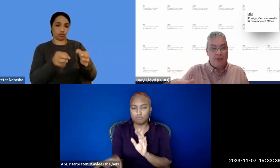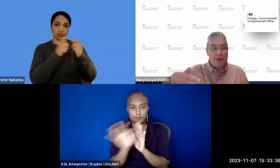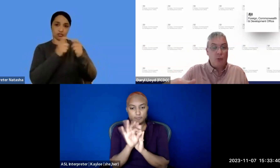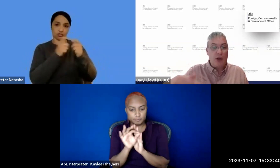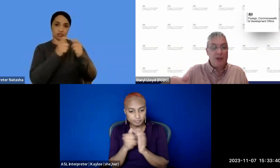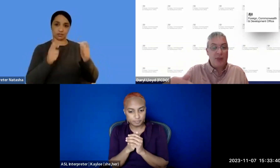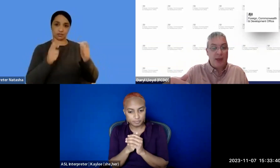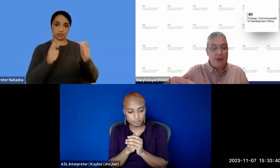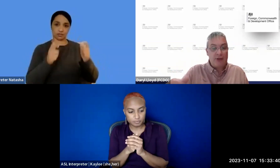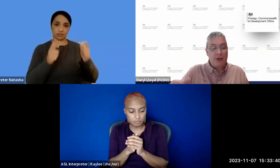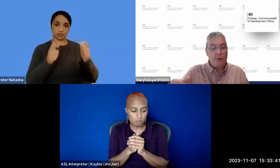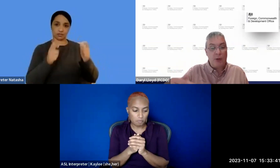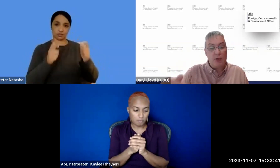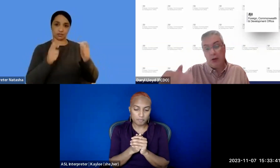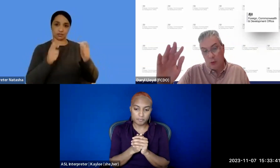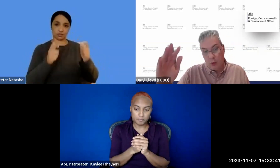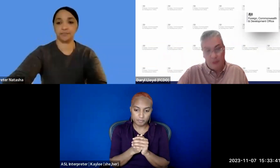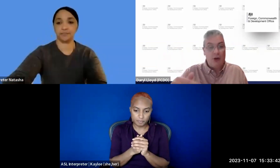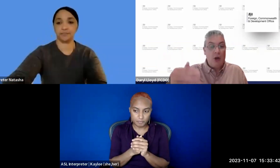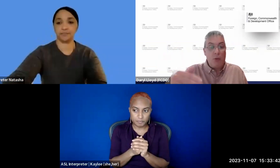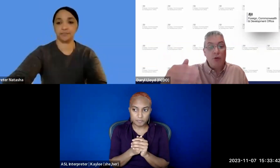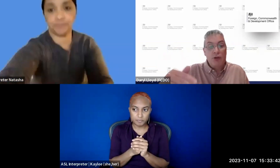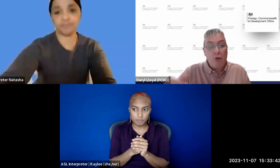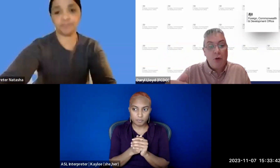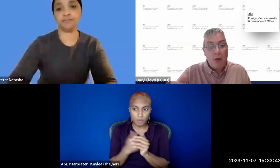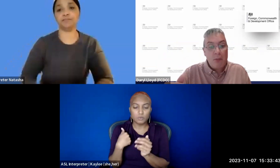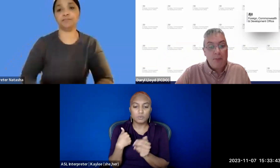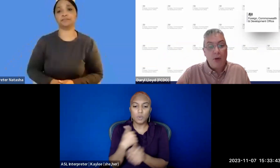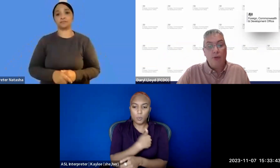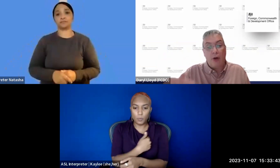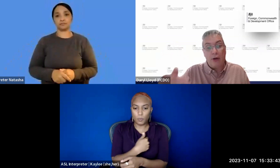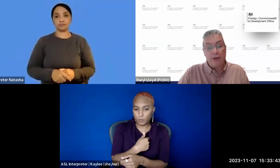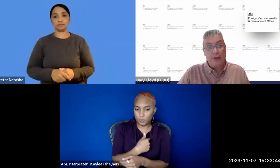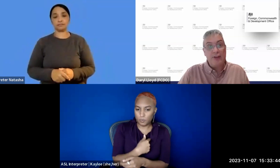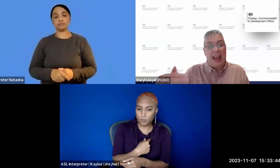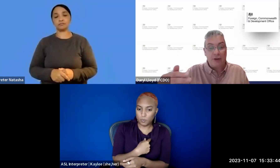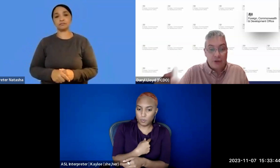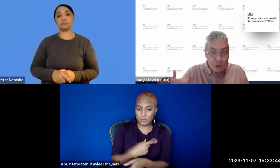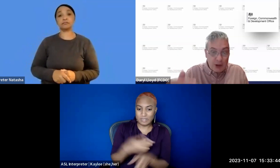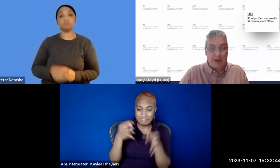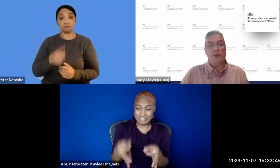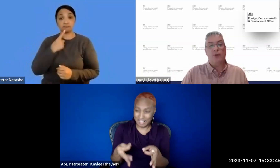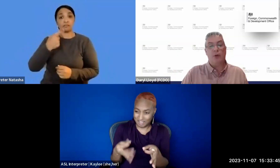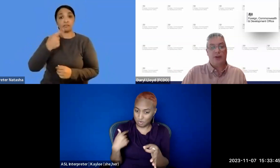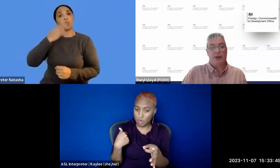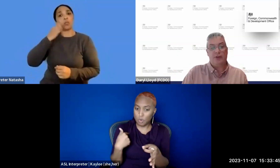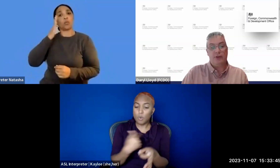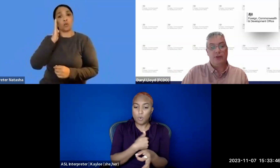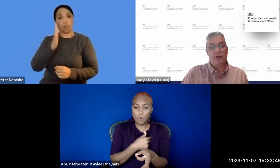We said: "We will go beyond isolated extractive consultations